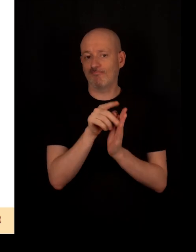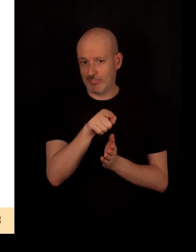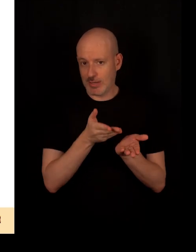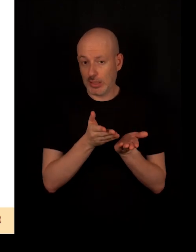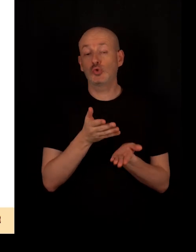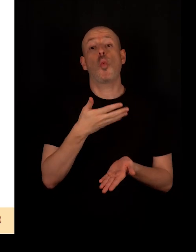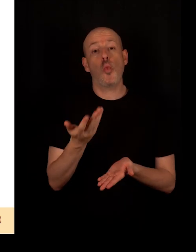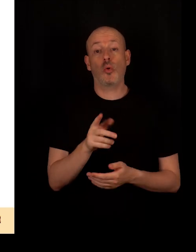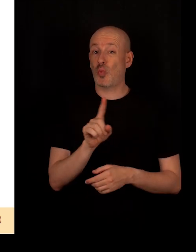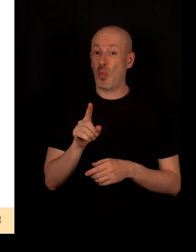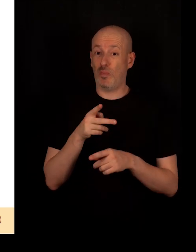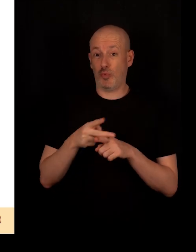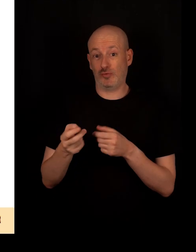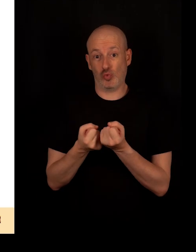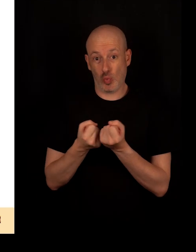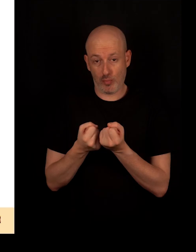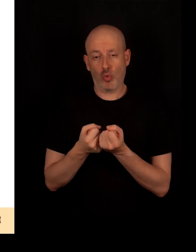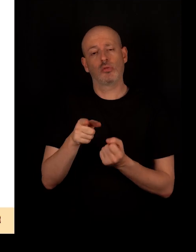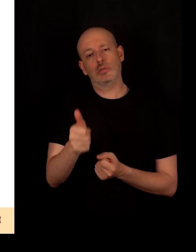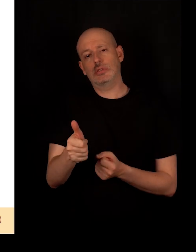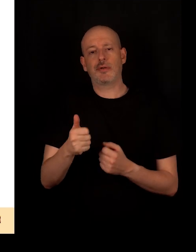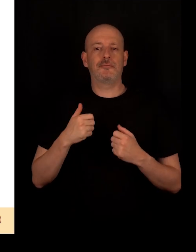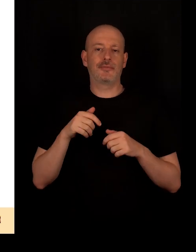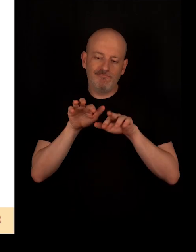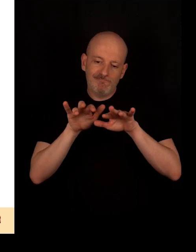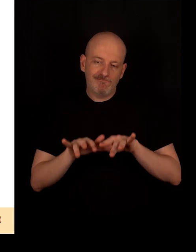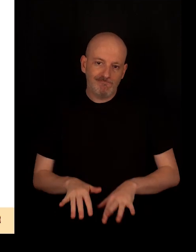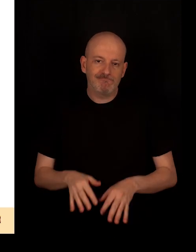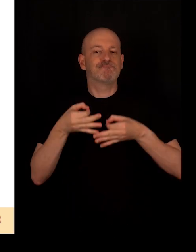Or if it's a nonprofessional support, a self-declaration confirming